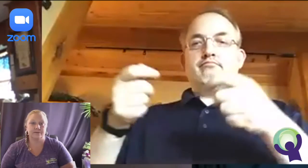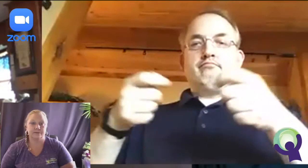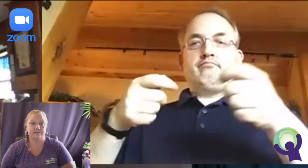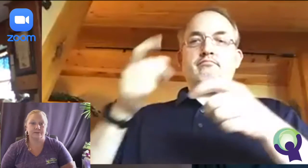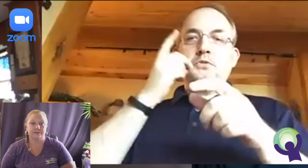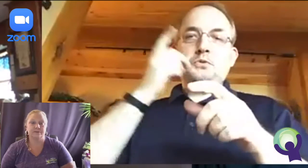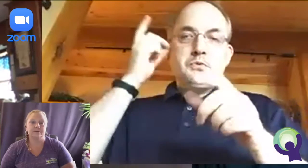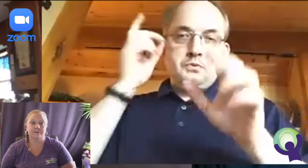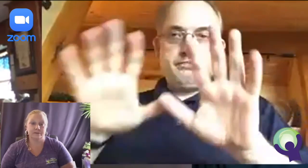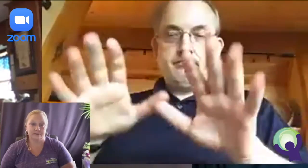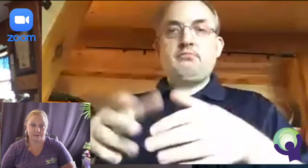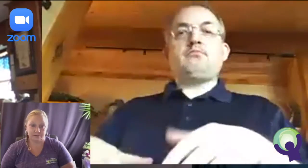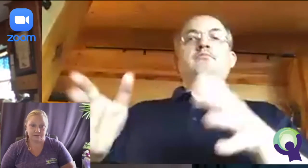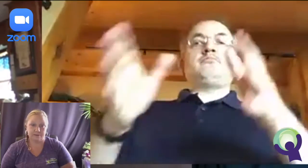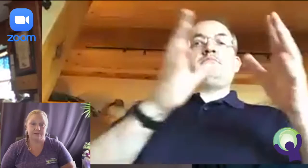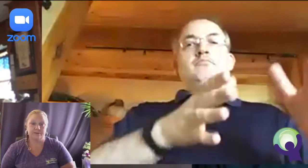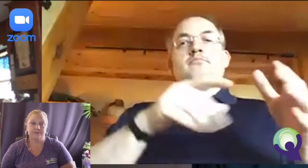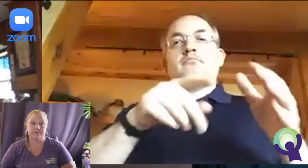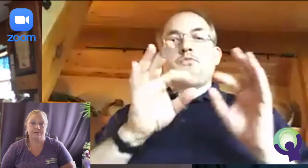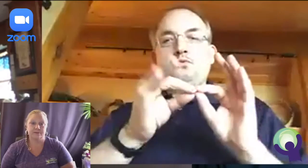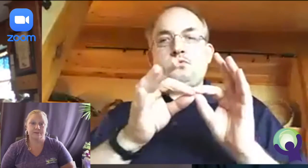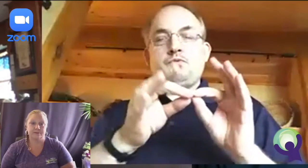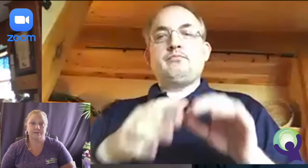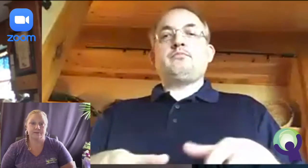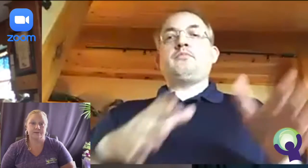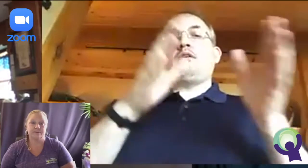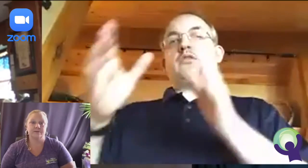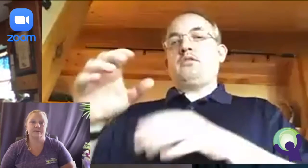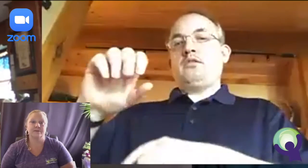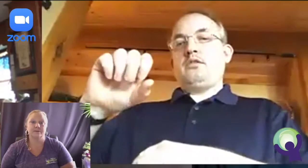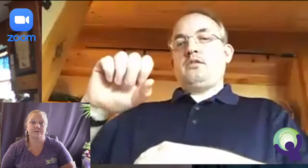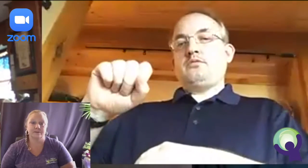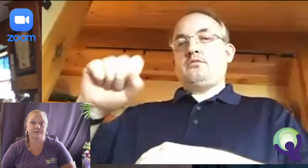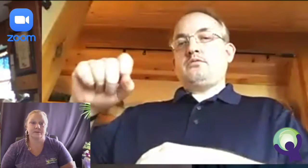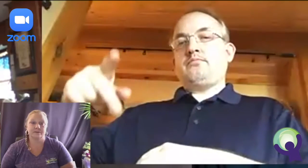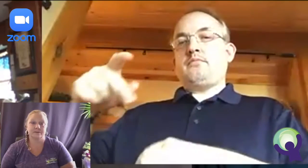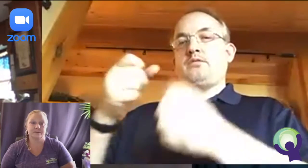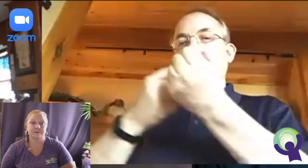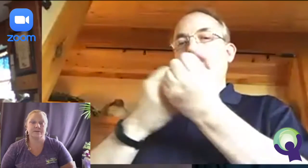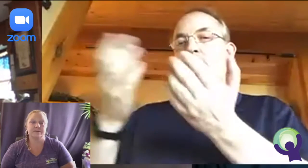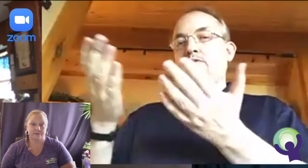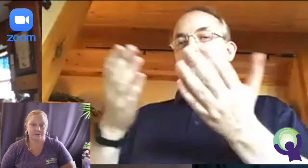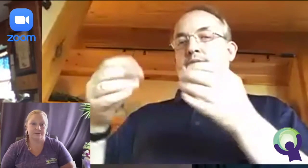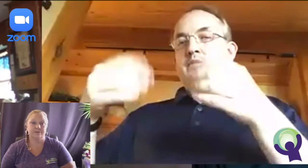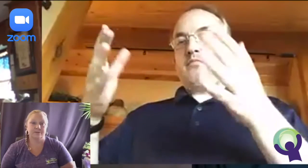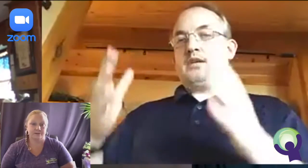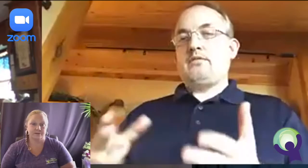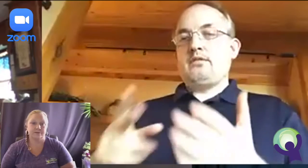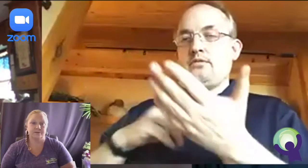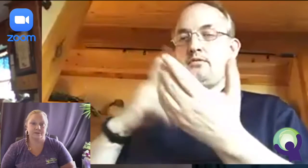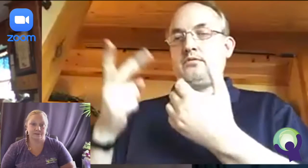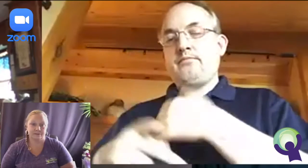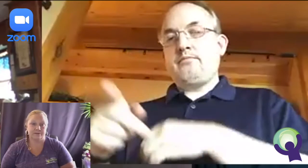dorm, so I work with the director of a dorm and also we have interpreters and SSP, which is